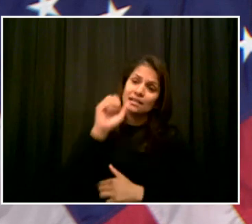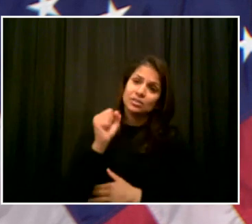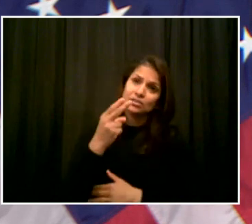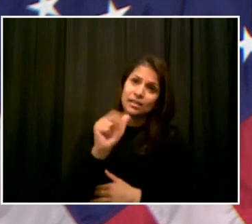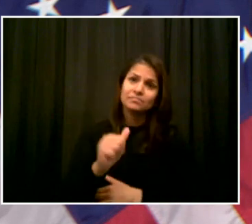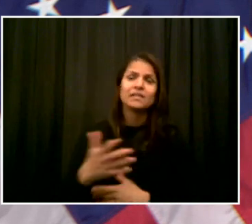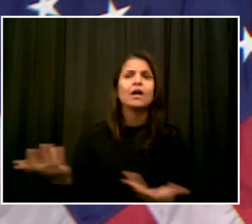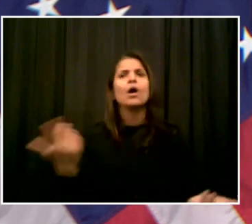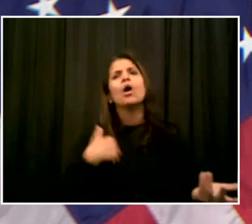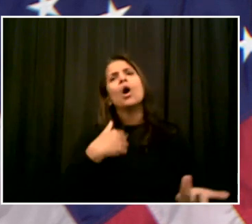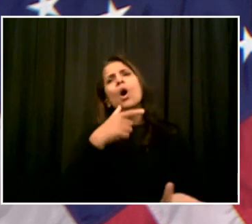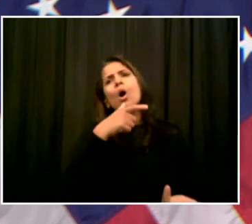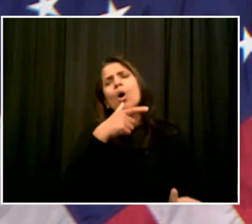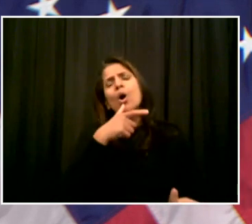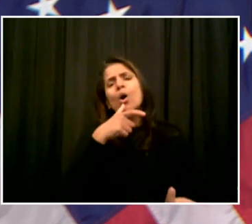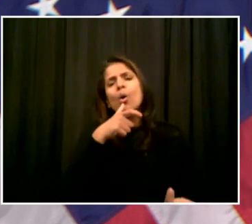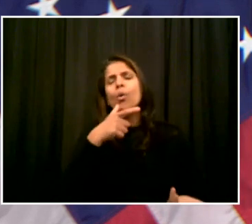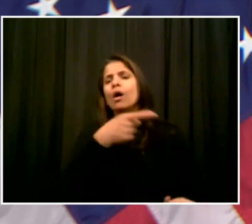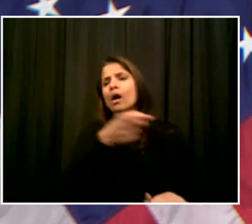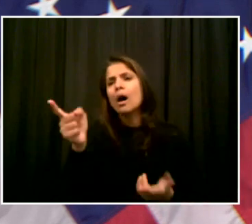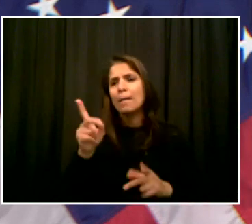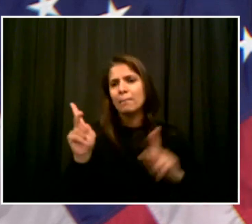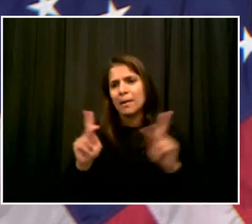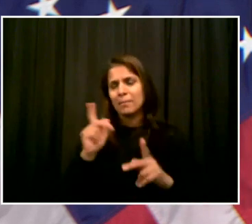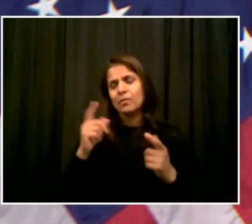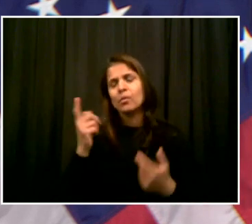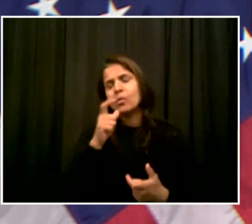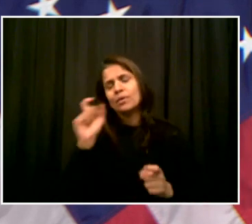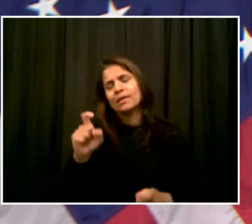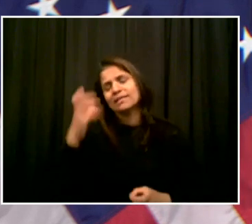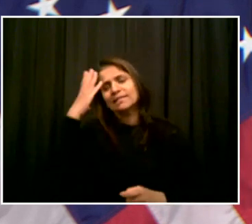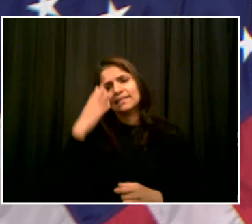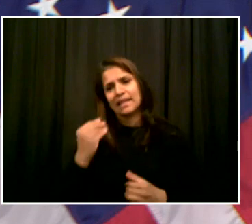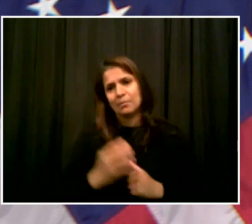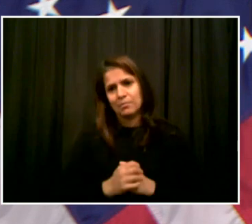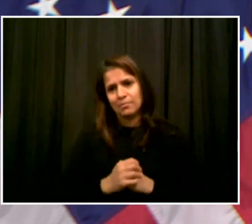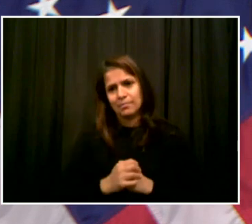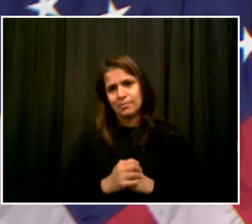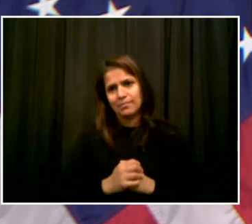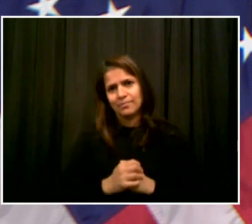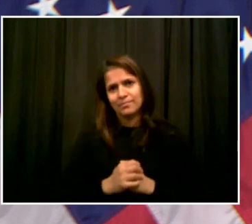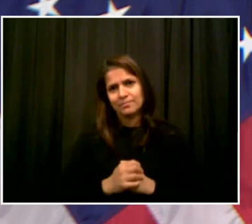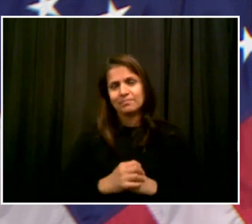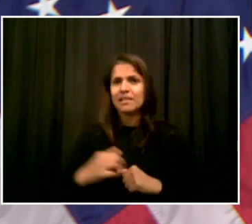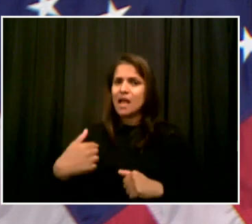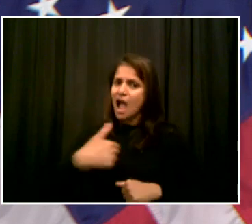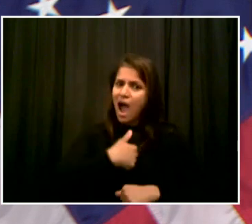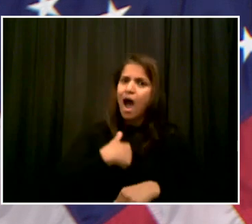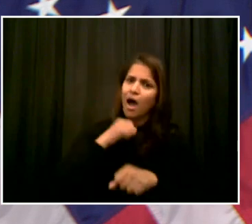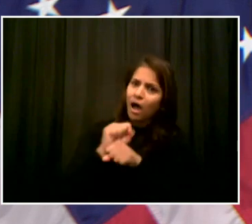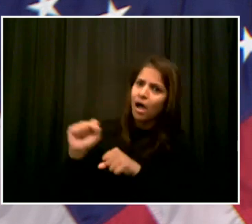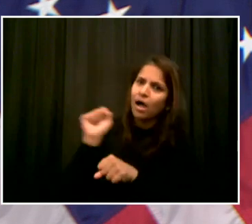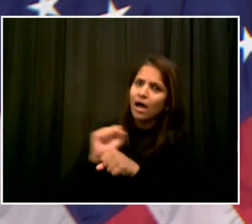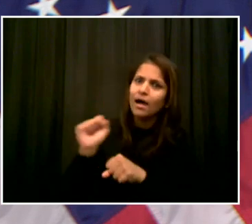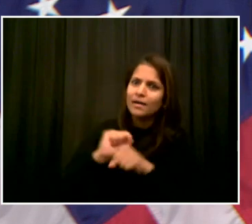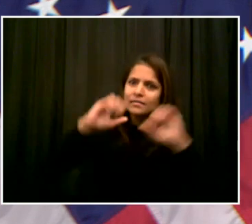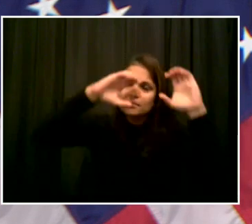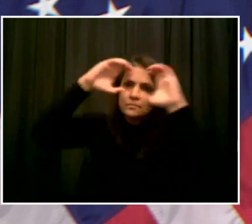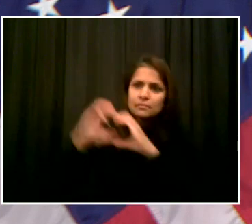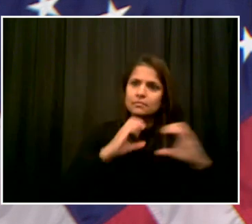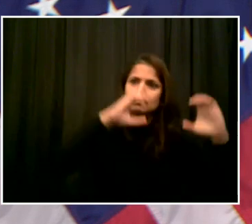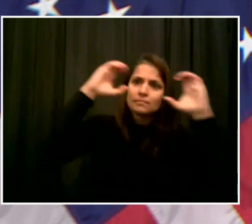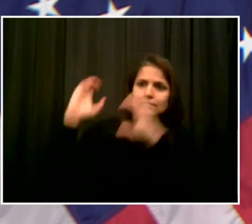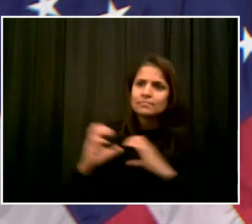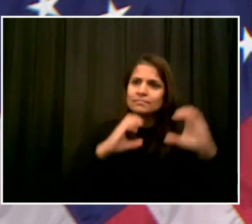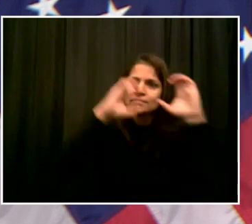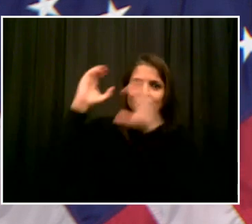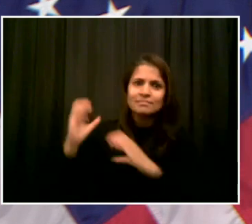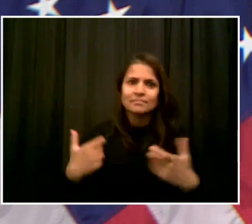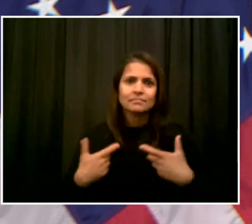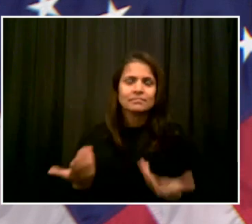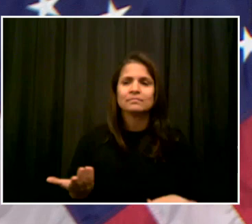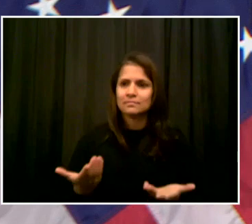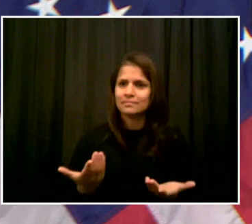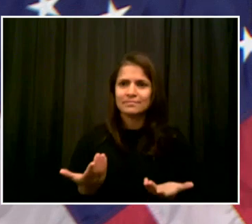RECORD SLEEP IS